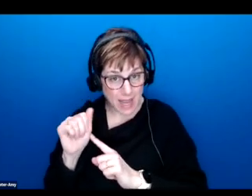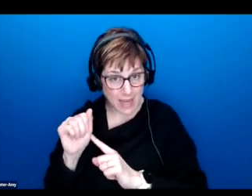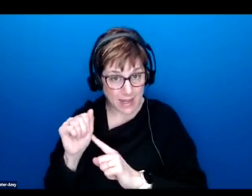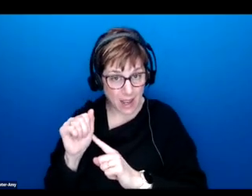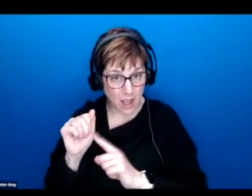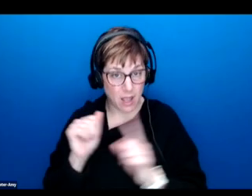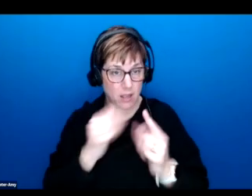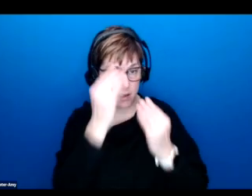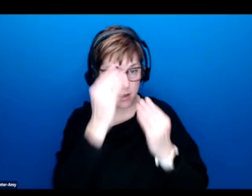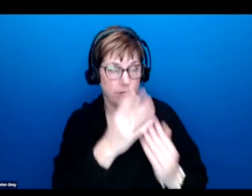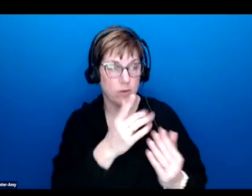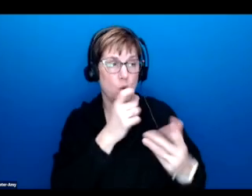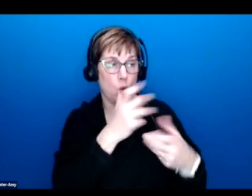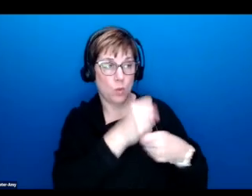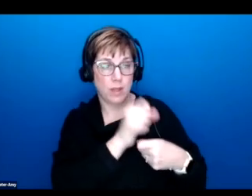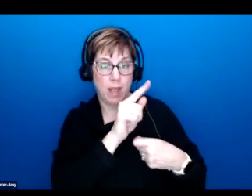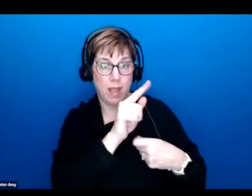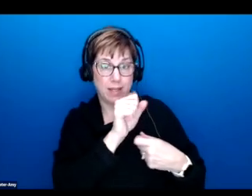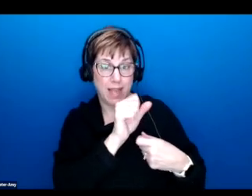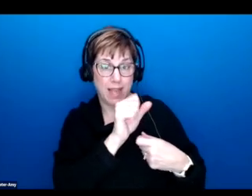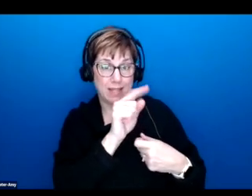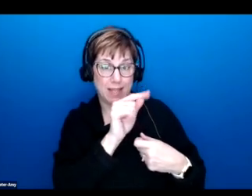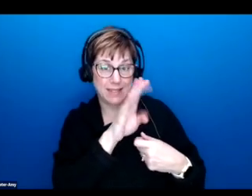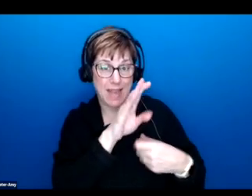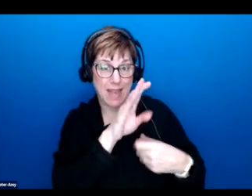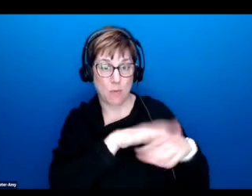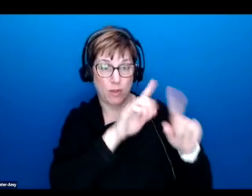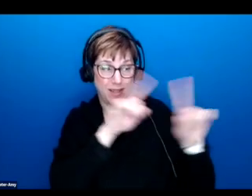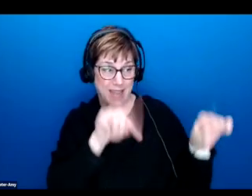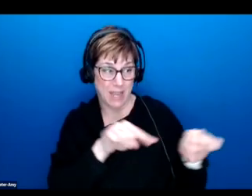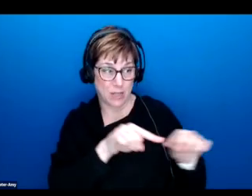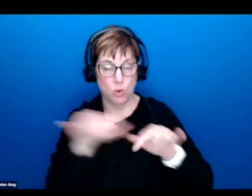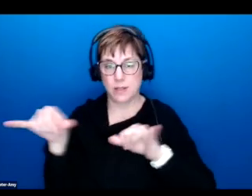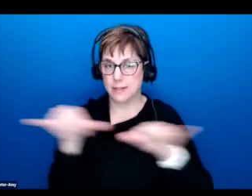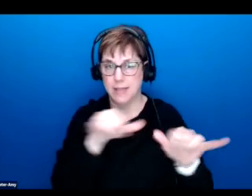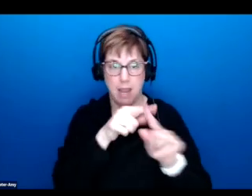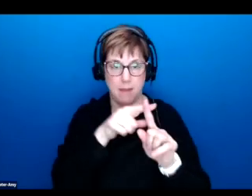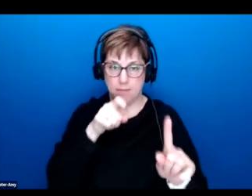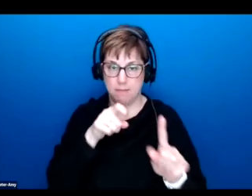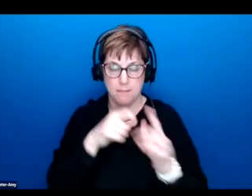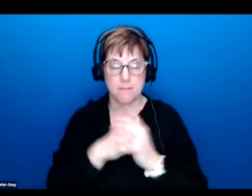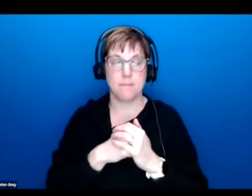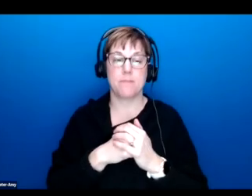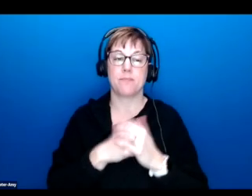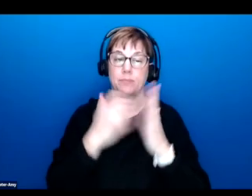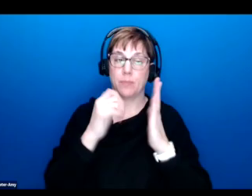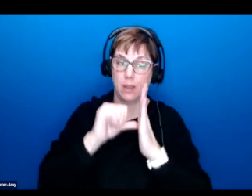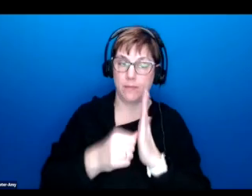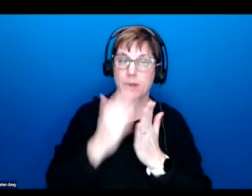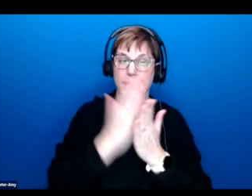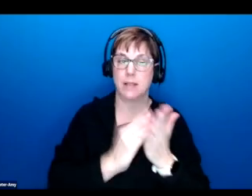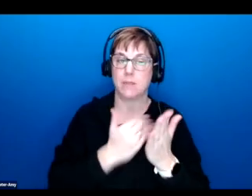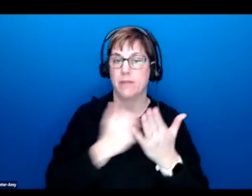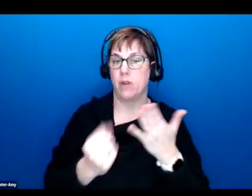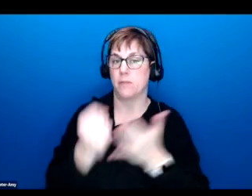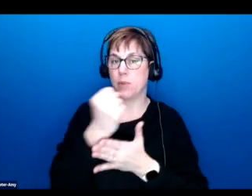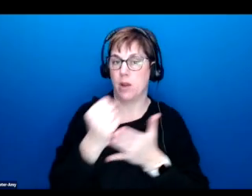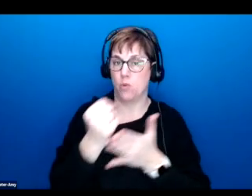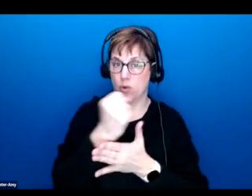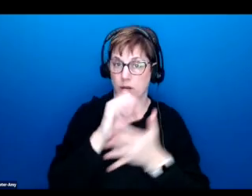the who receives LTSS tab of the dashboard. And so I just wanted to highlight some of our priorities related to this work,